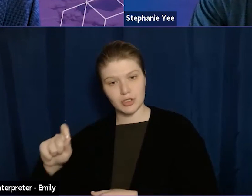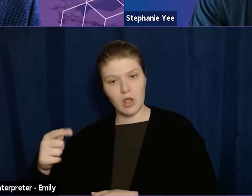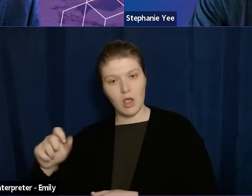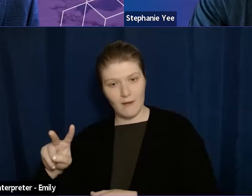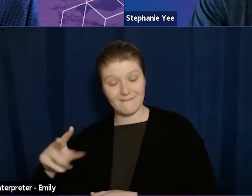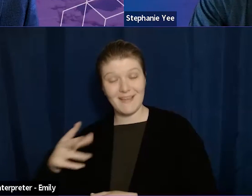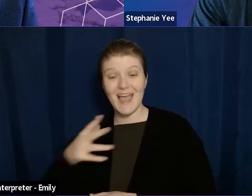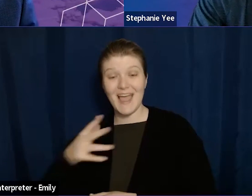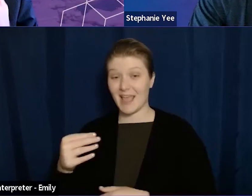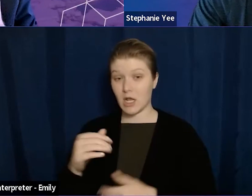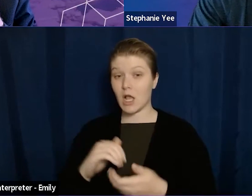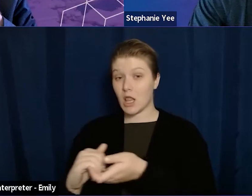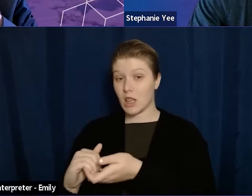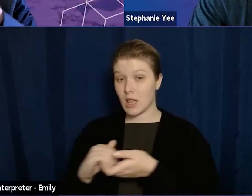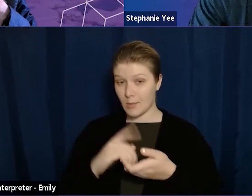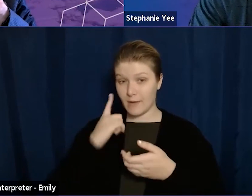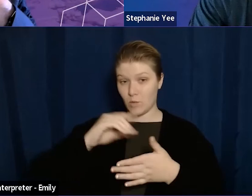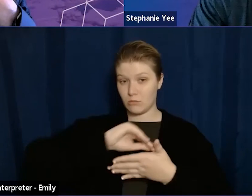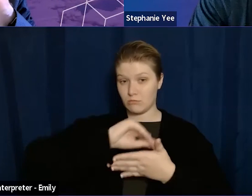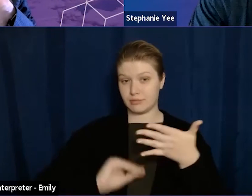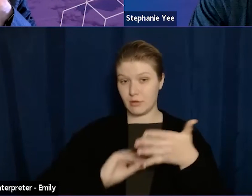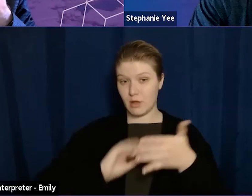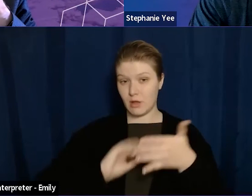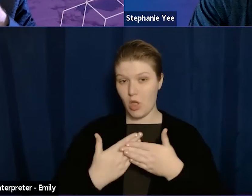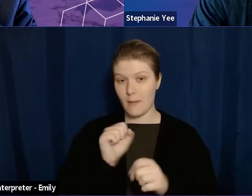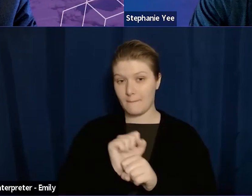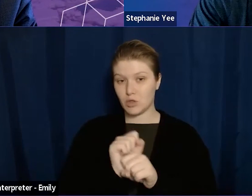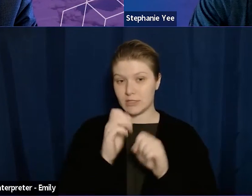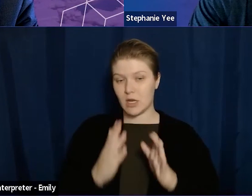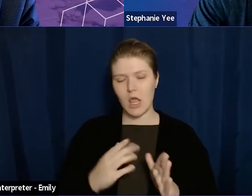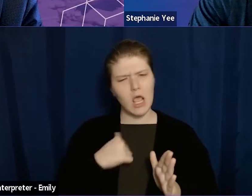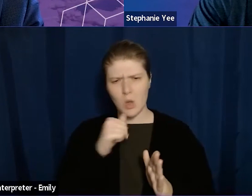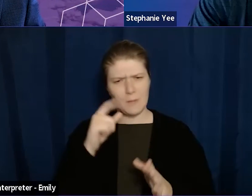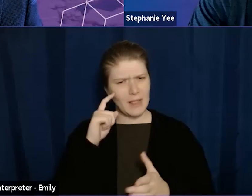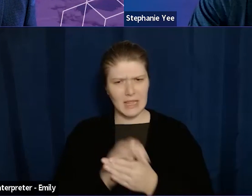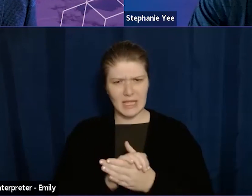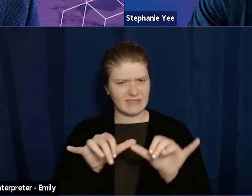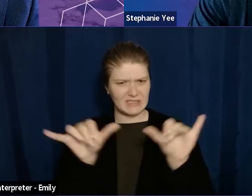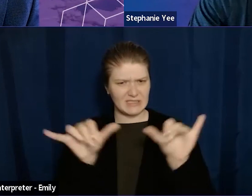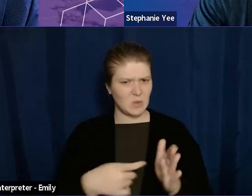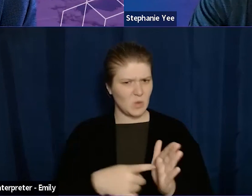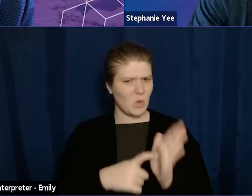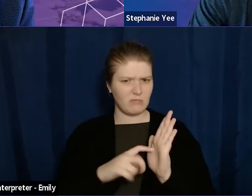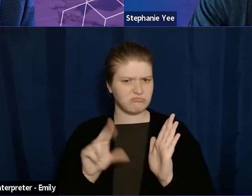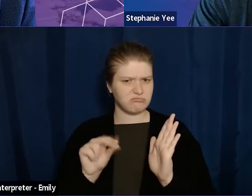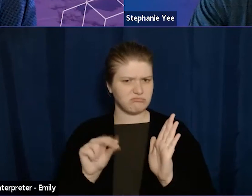Now, I don't believe there's a system requirement for that. But there may be funding opportunities